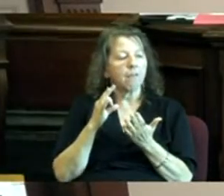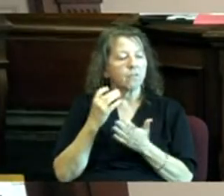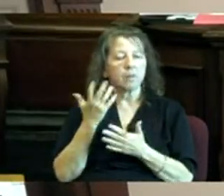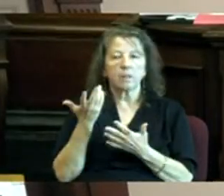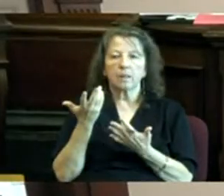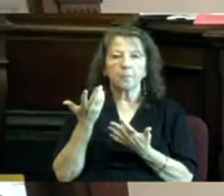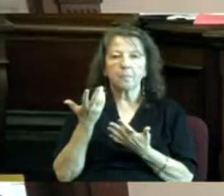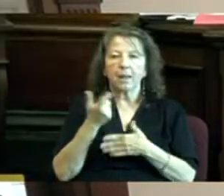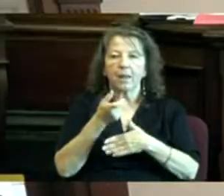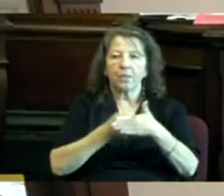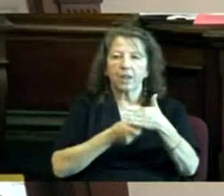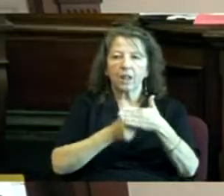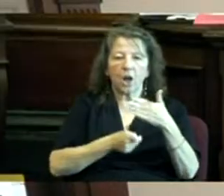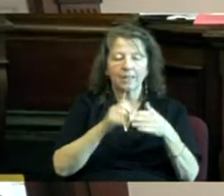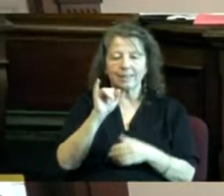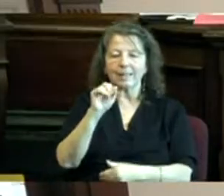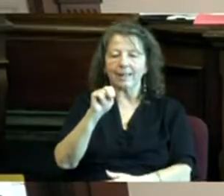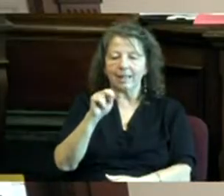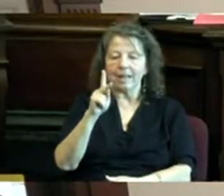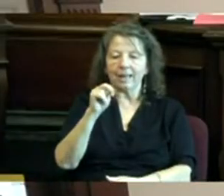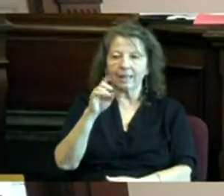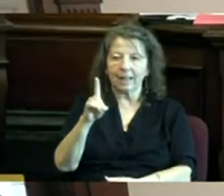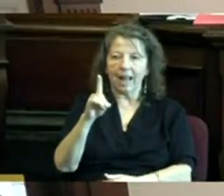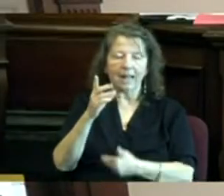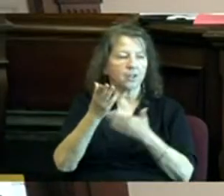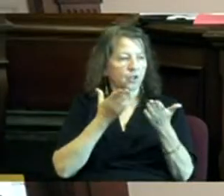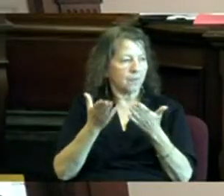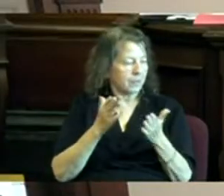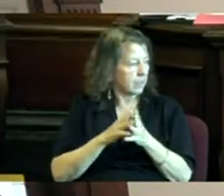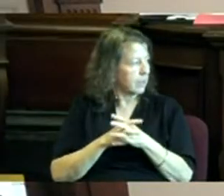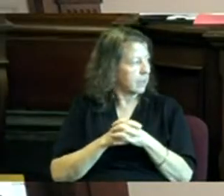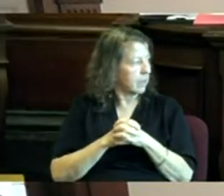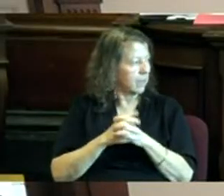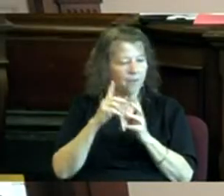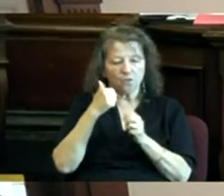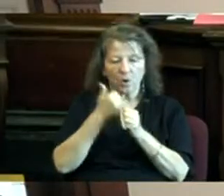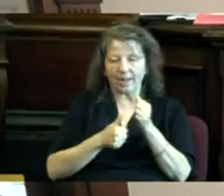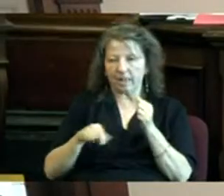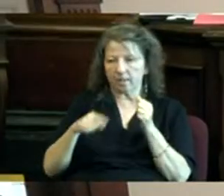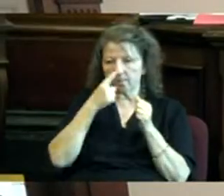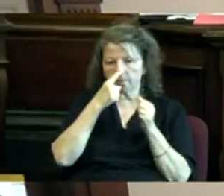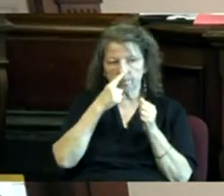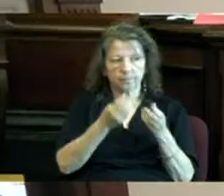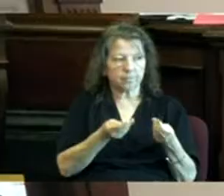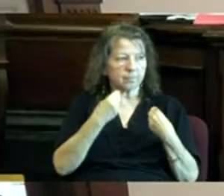just get a list of what the